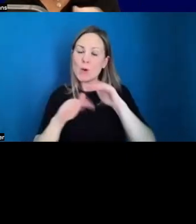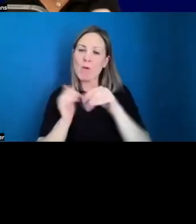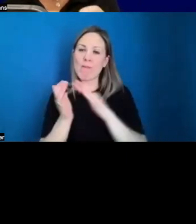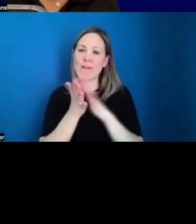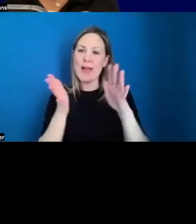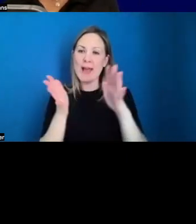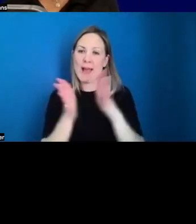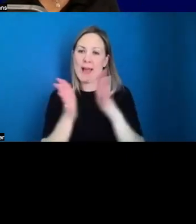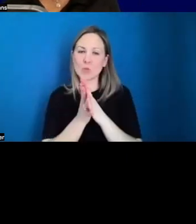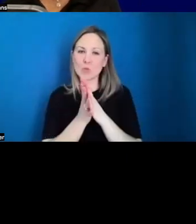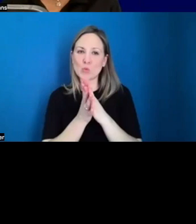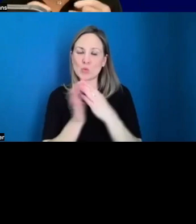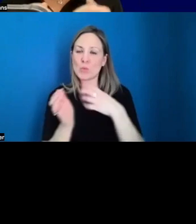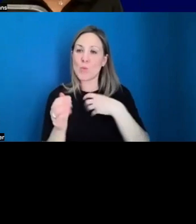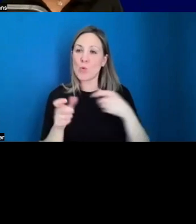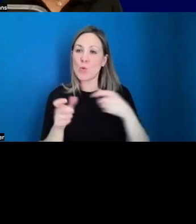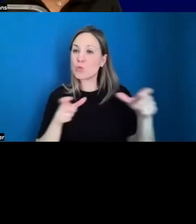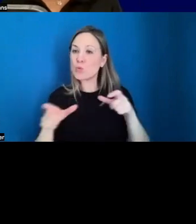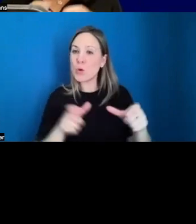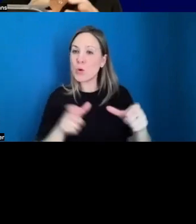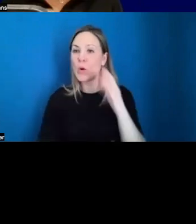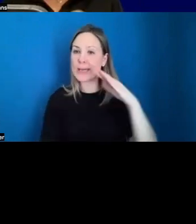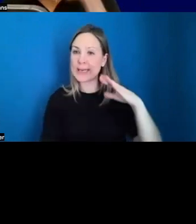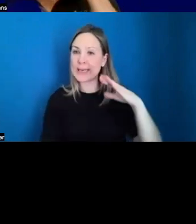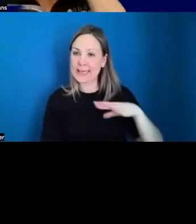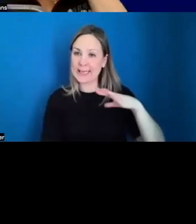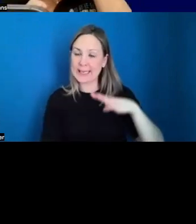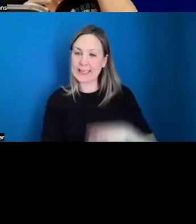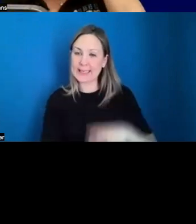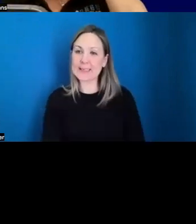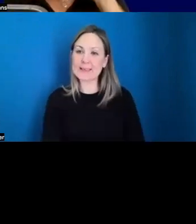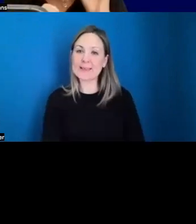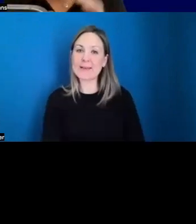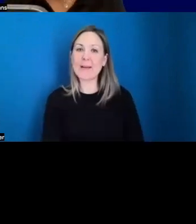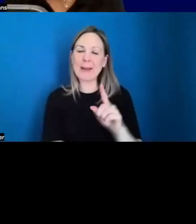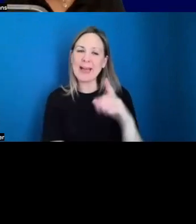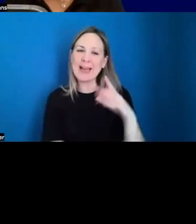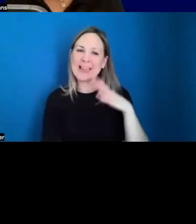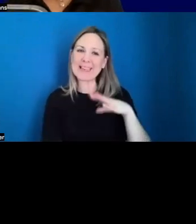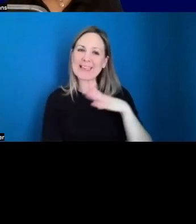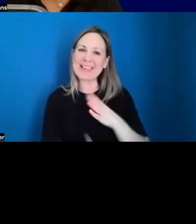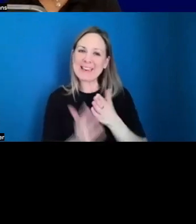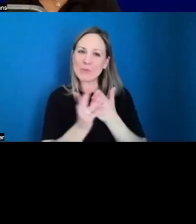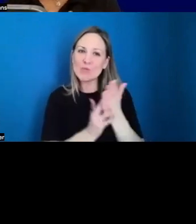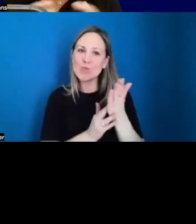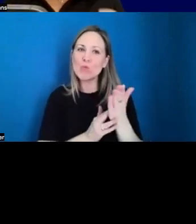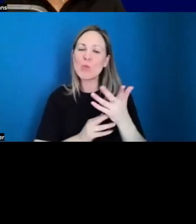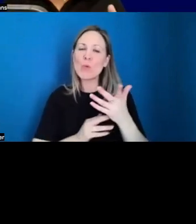control when needed, but again this needs to be done in a period of calm with the individual,